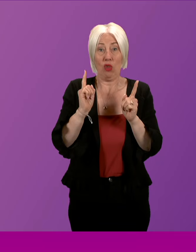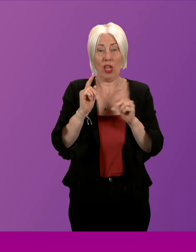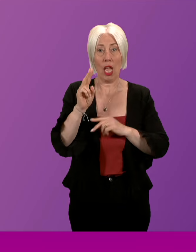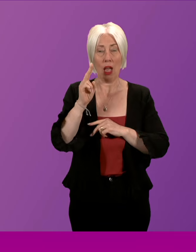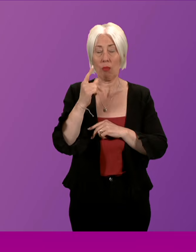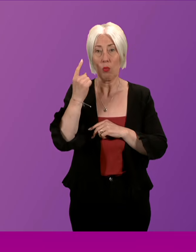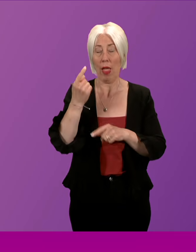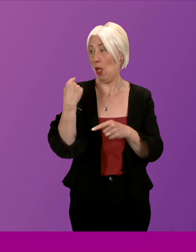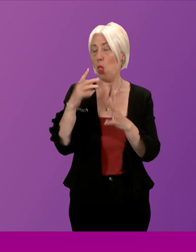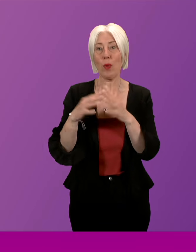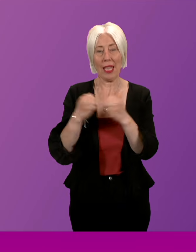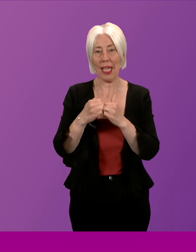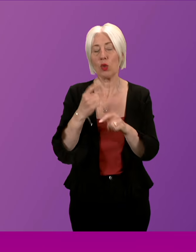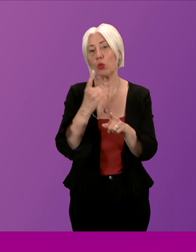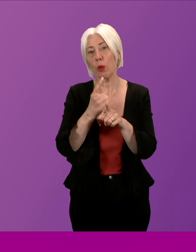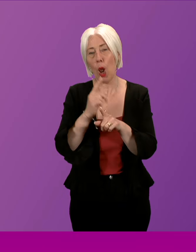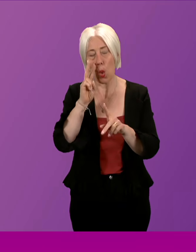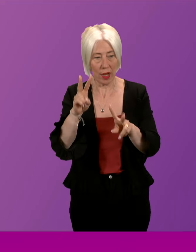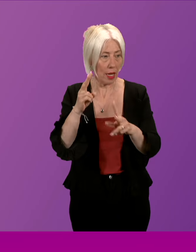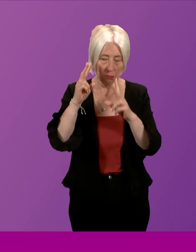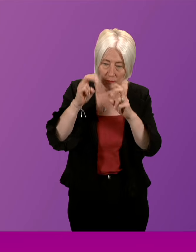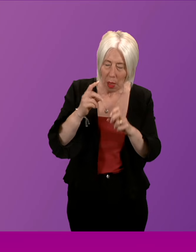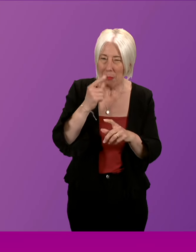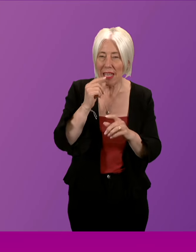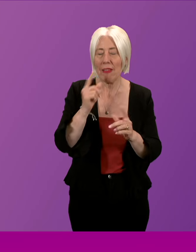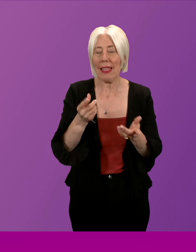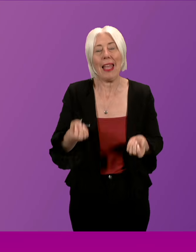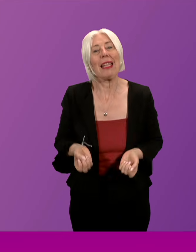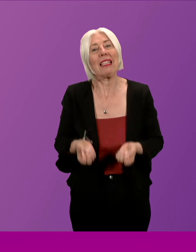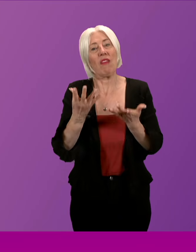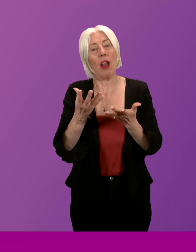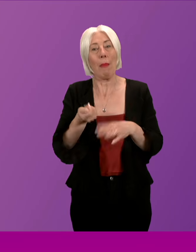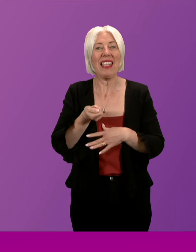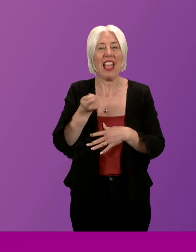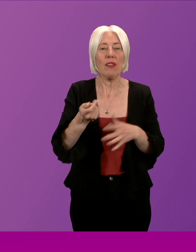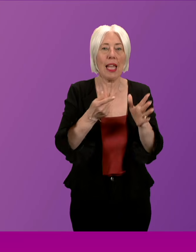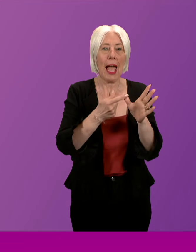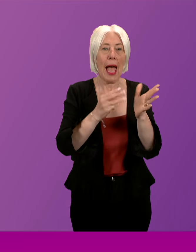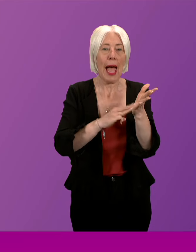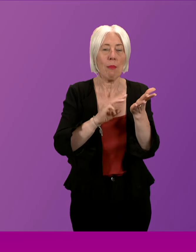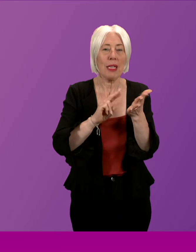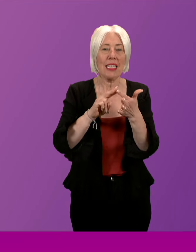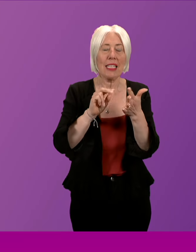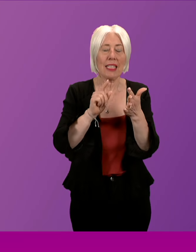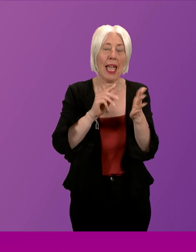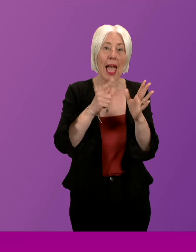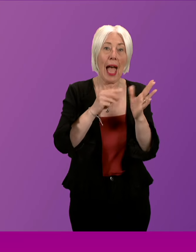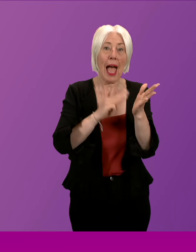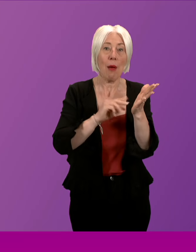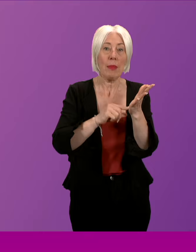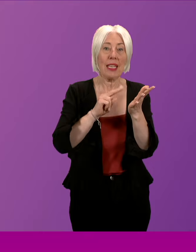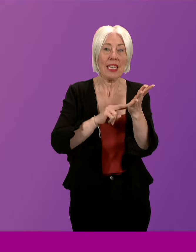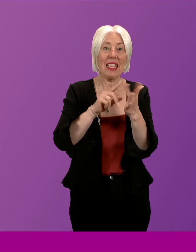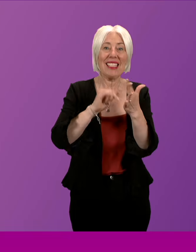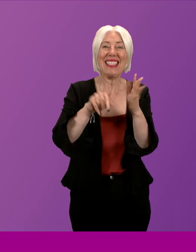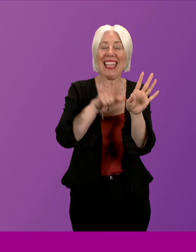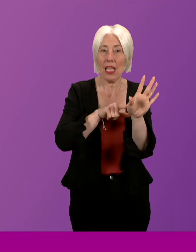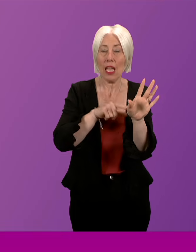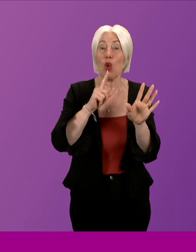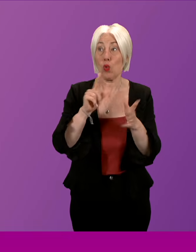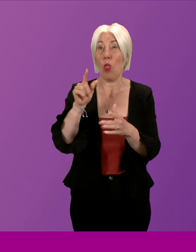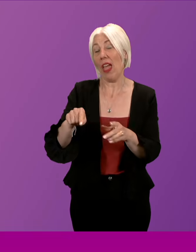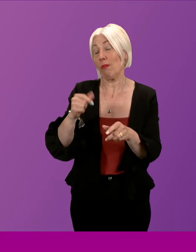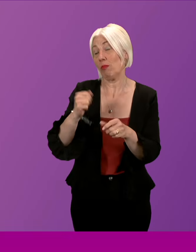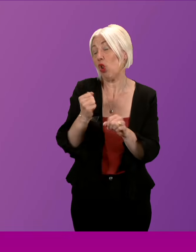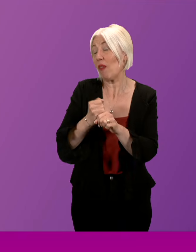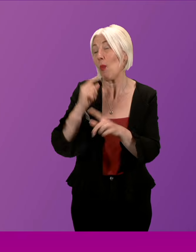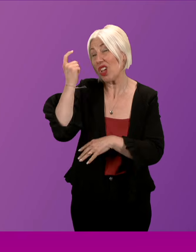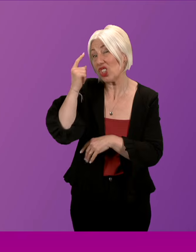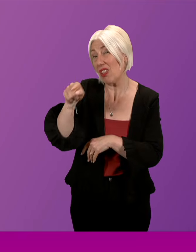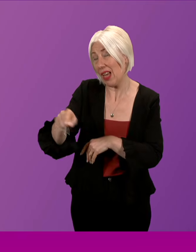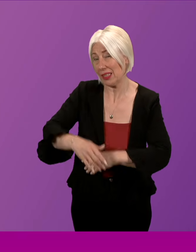of an amnesty on knife possession, and the Government will give active consideration to that.